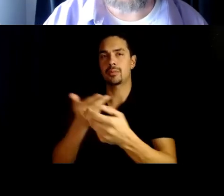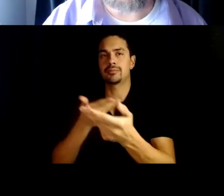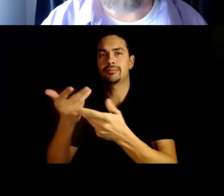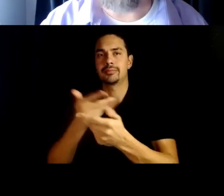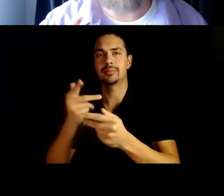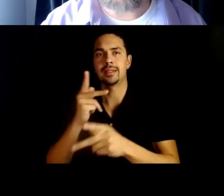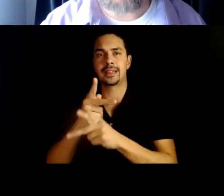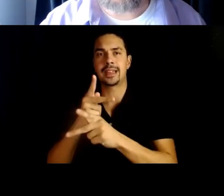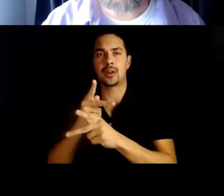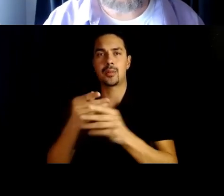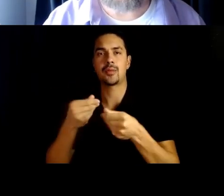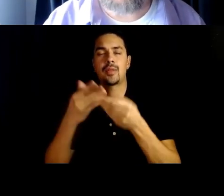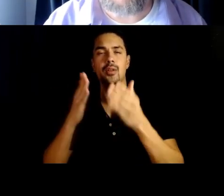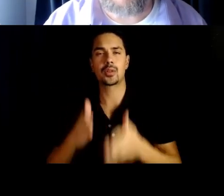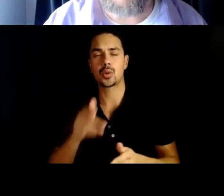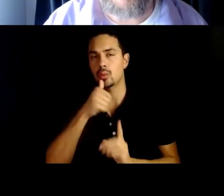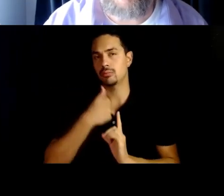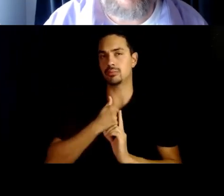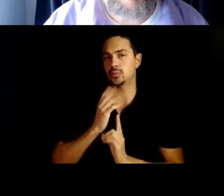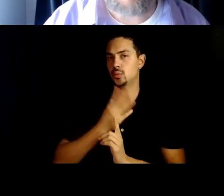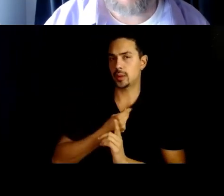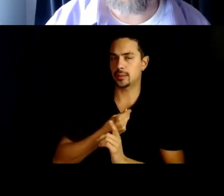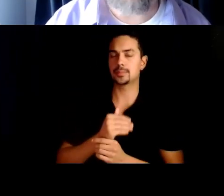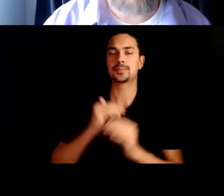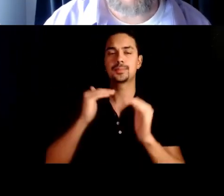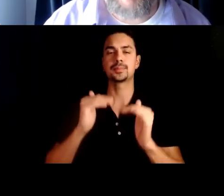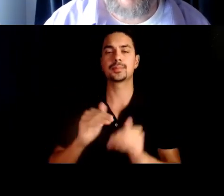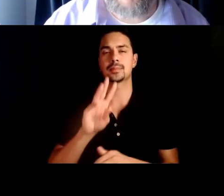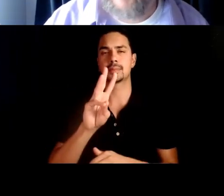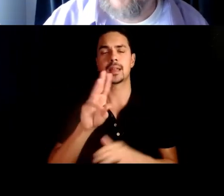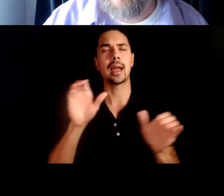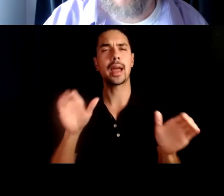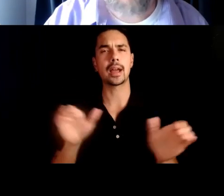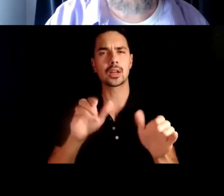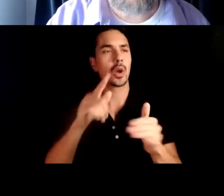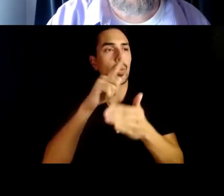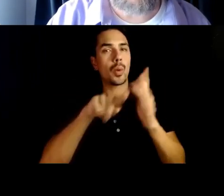some things that you all can do right now moving forward.